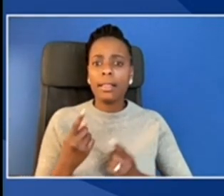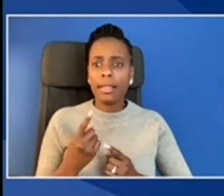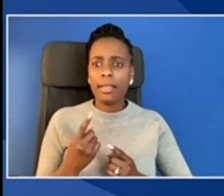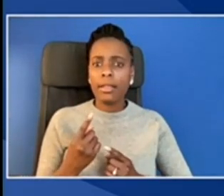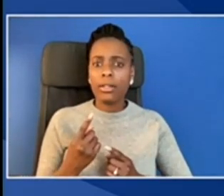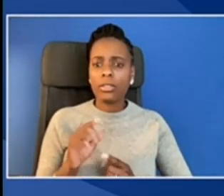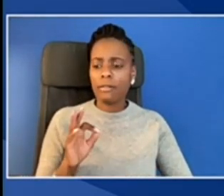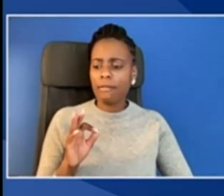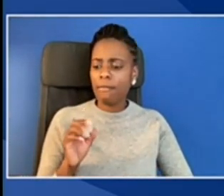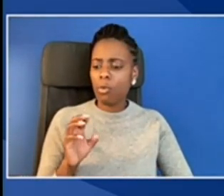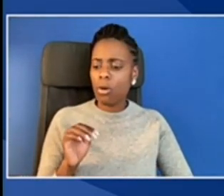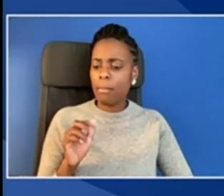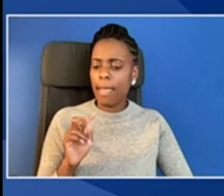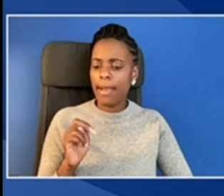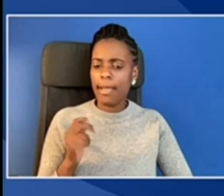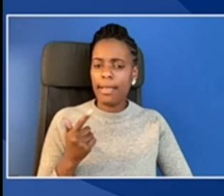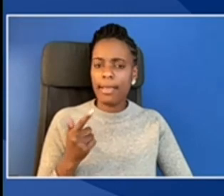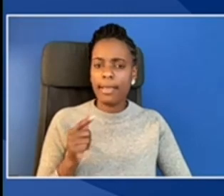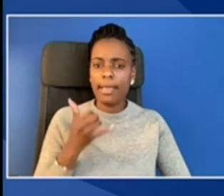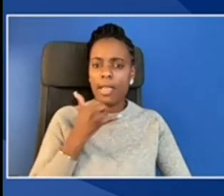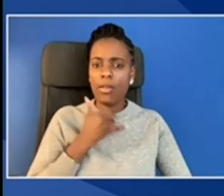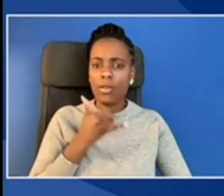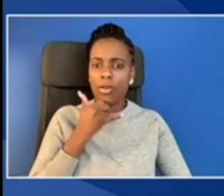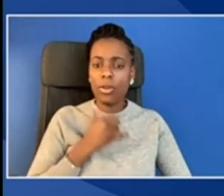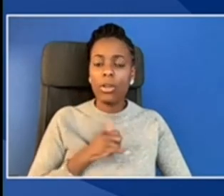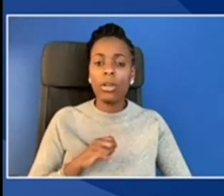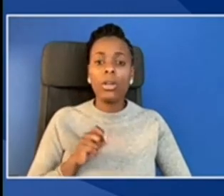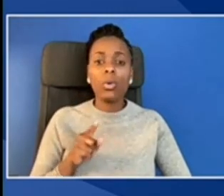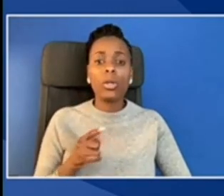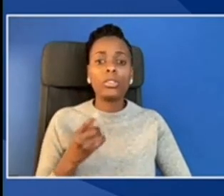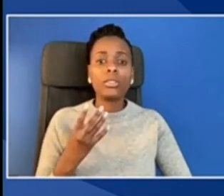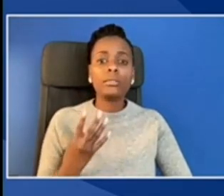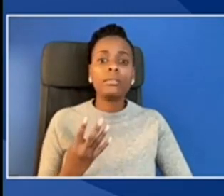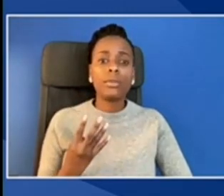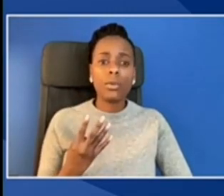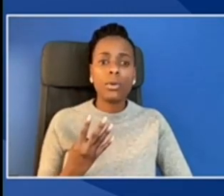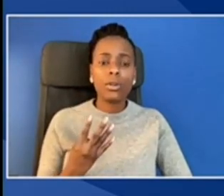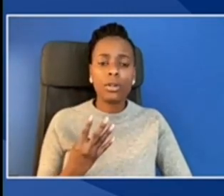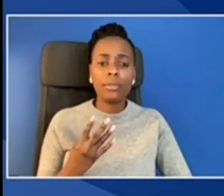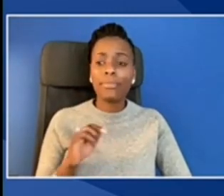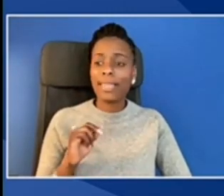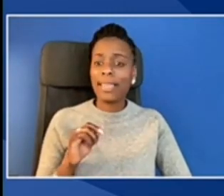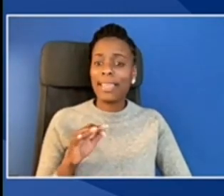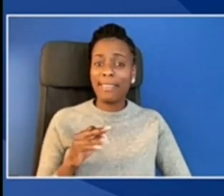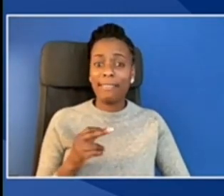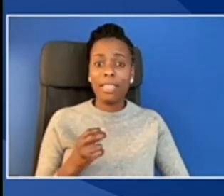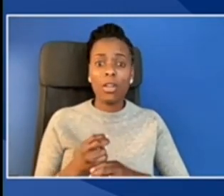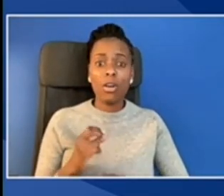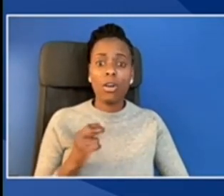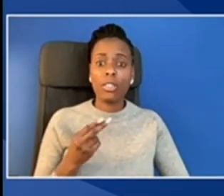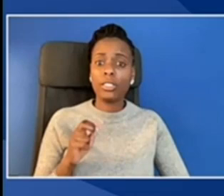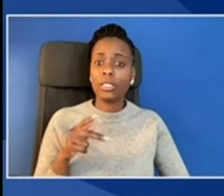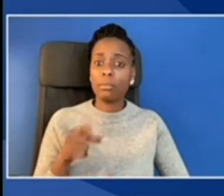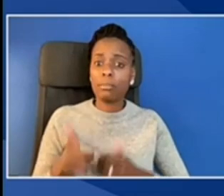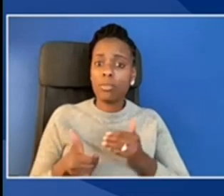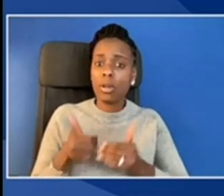error. Question four is, if the hardship process was based upon an application,